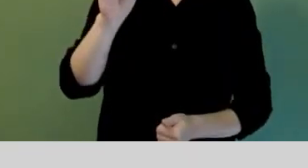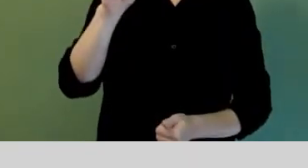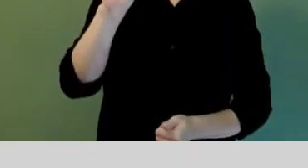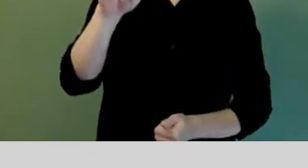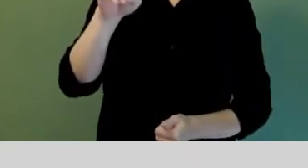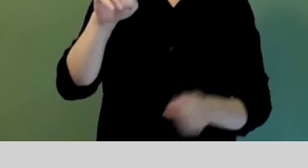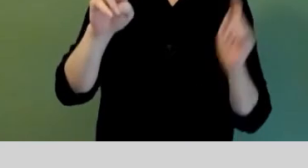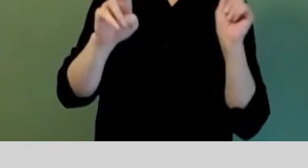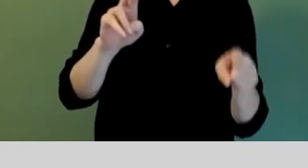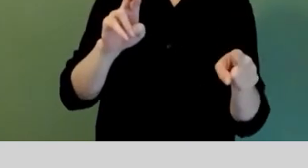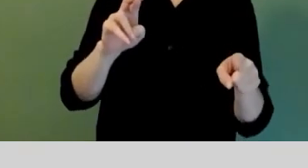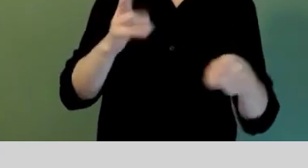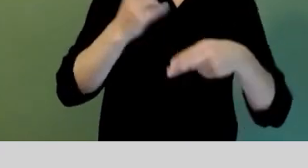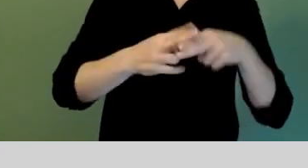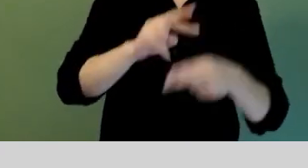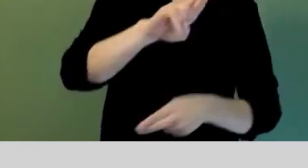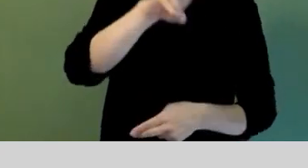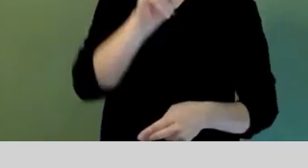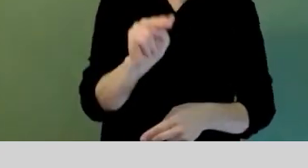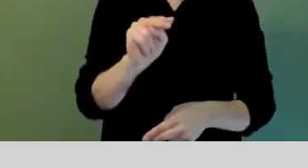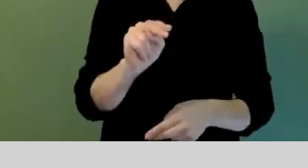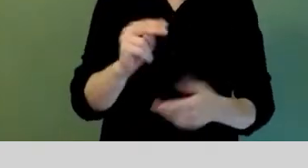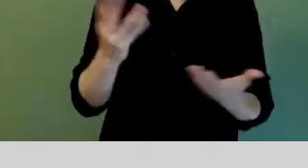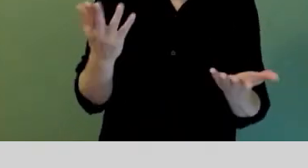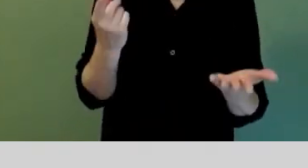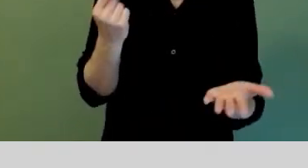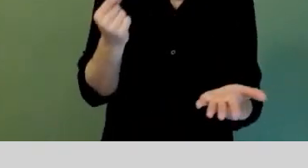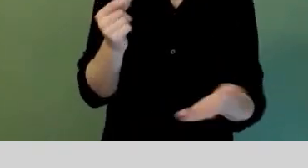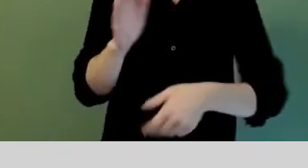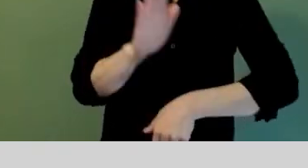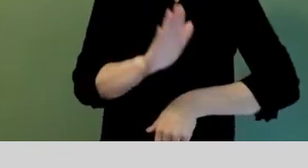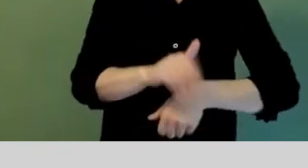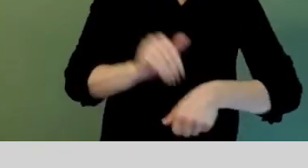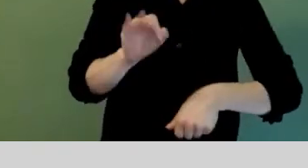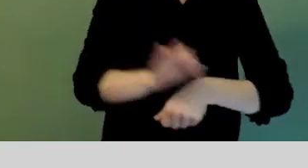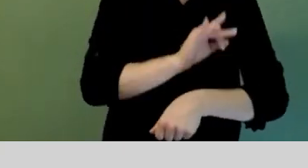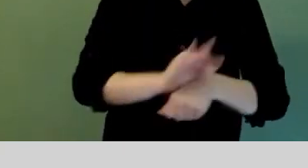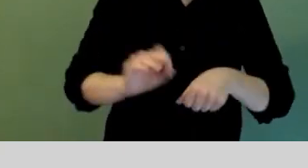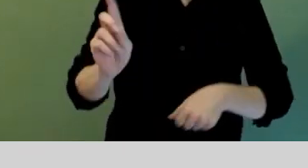And all it does is it calls the function with decorating and returns its result.